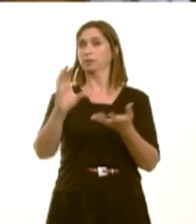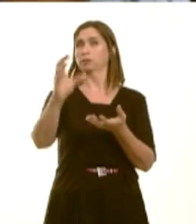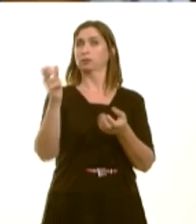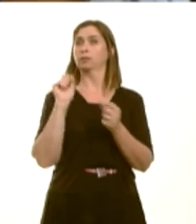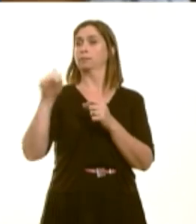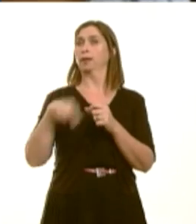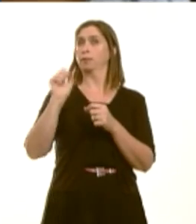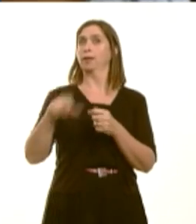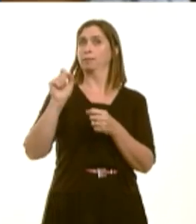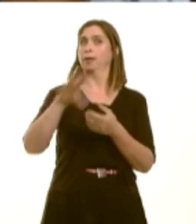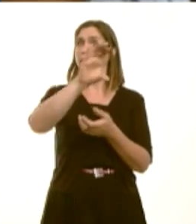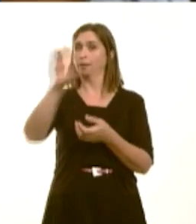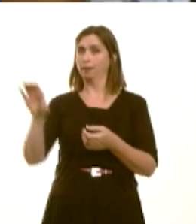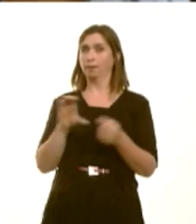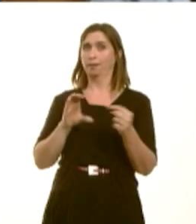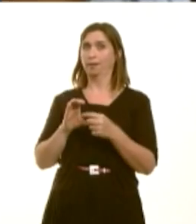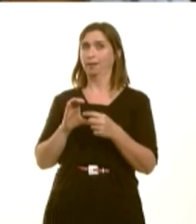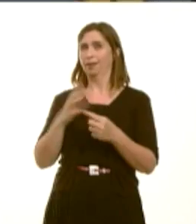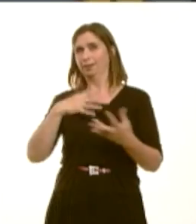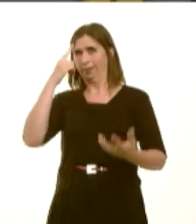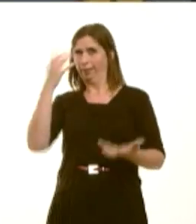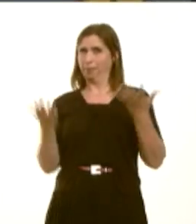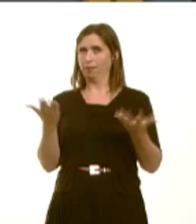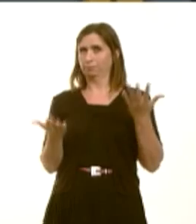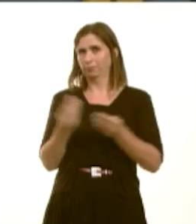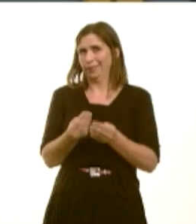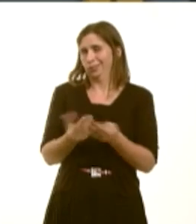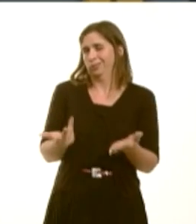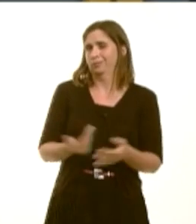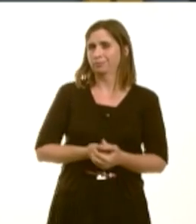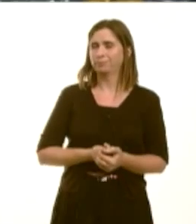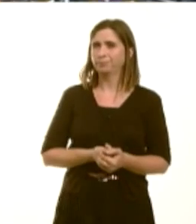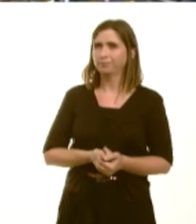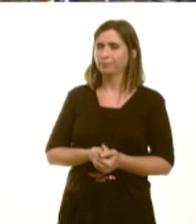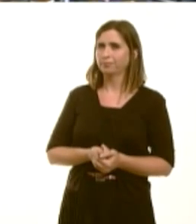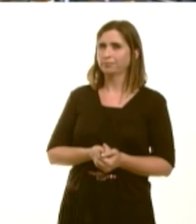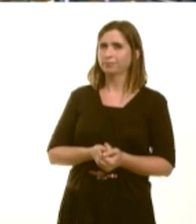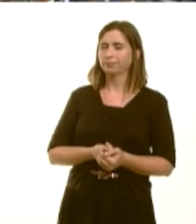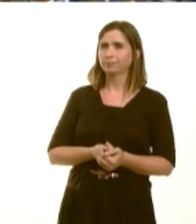Janet Finch-Saunders: 4. A wnaiff y Prif Weinidog ddatganiad ar y camau y mae Llywodraeth Cymru